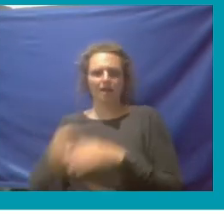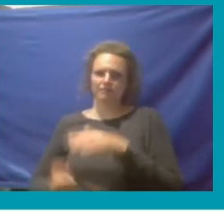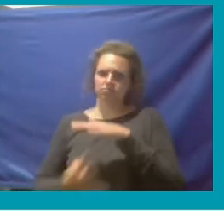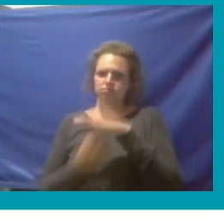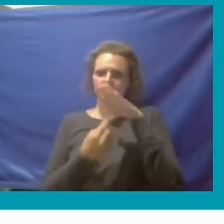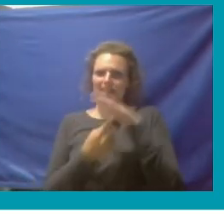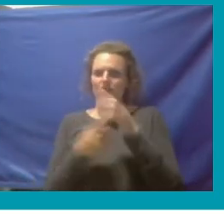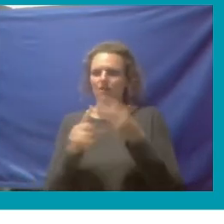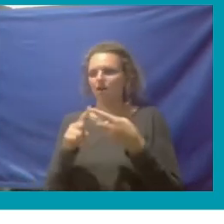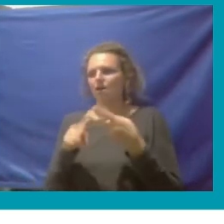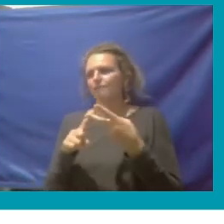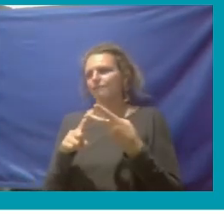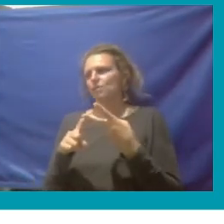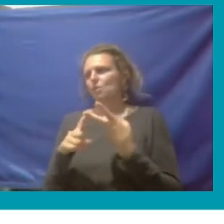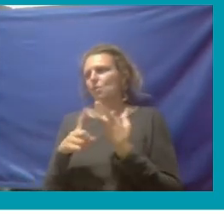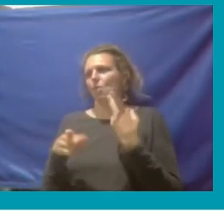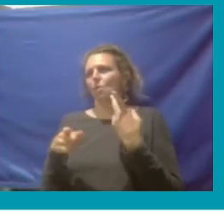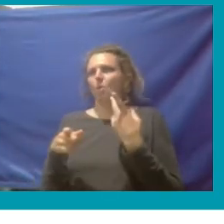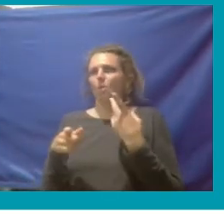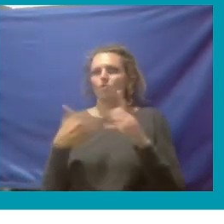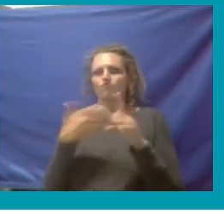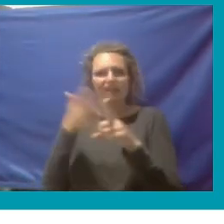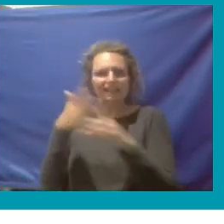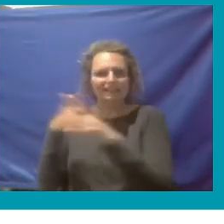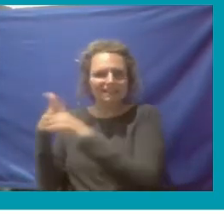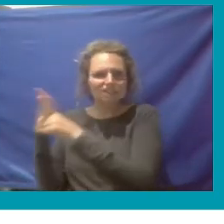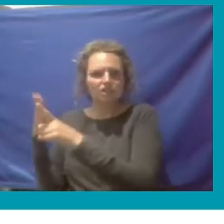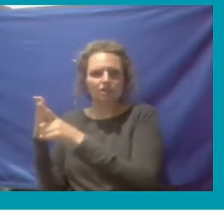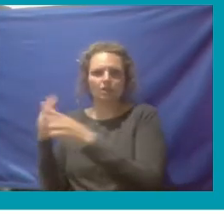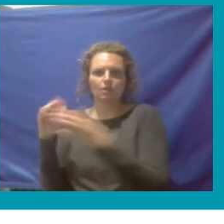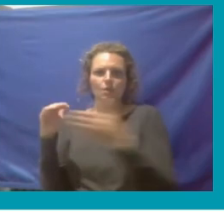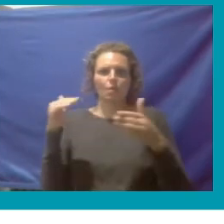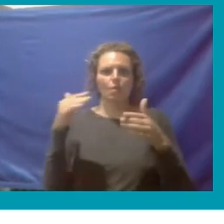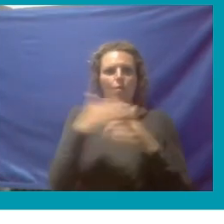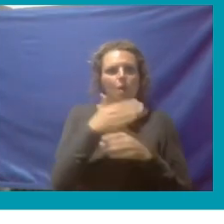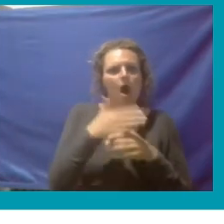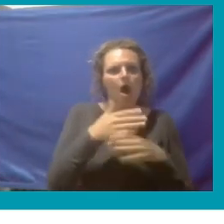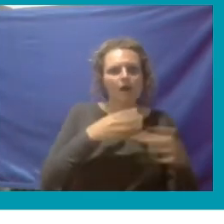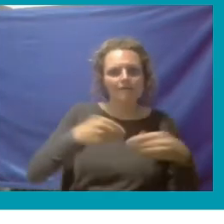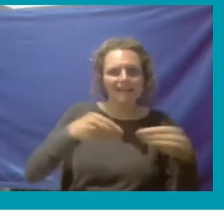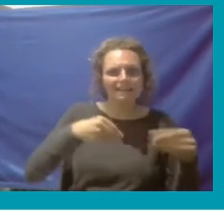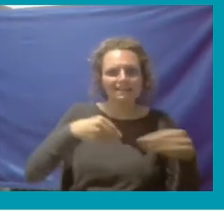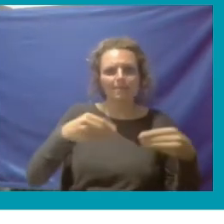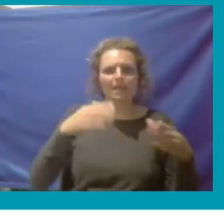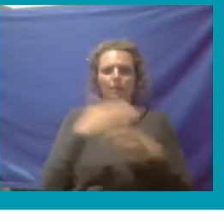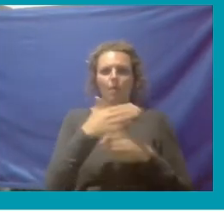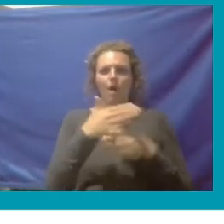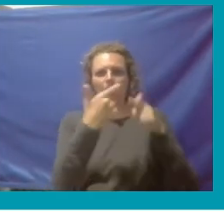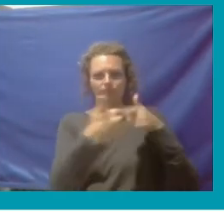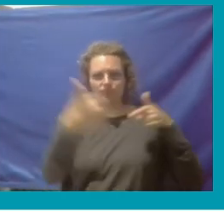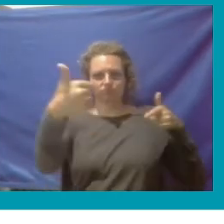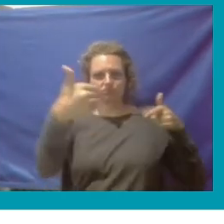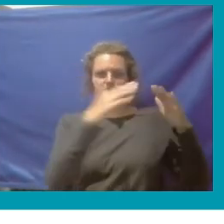work in the way we've always work. That people can work flexibly. They can work remotely. They don't have to work nine to five